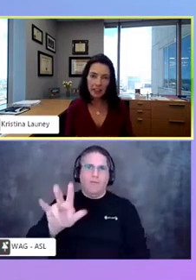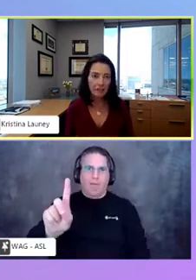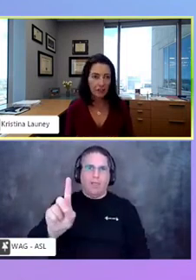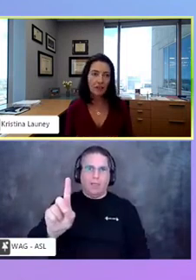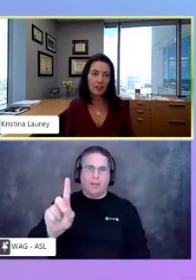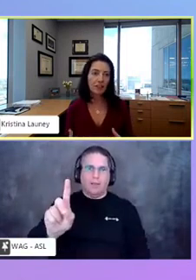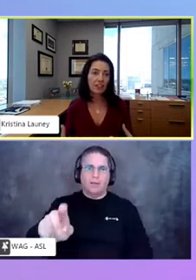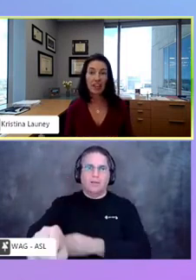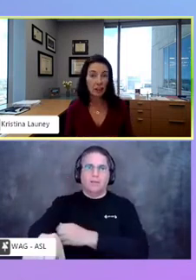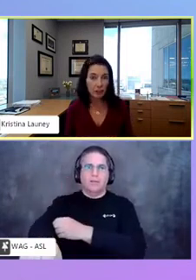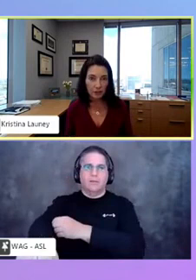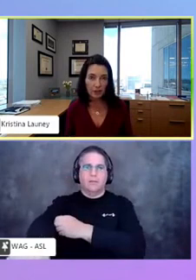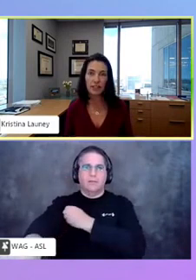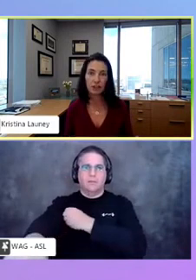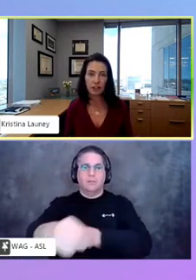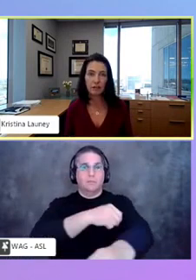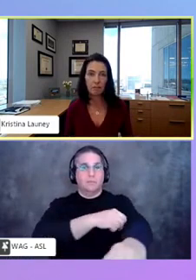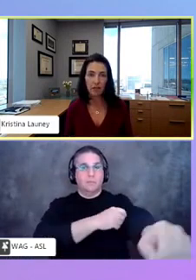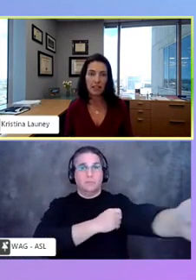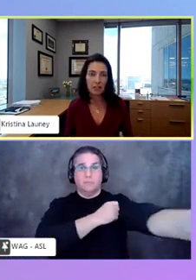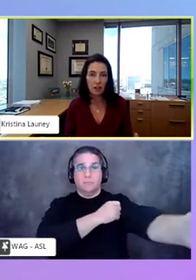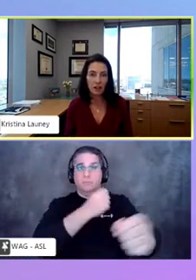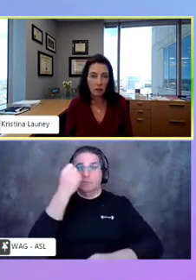12 categories, to actually have a valid claim against